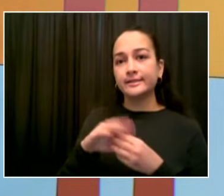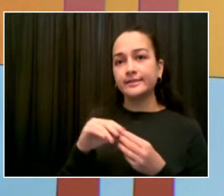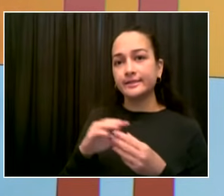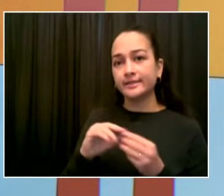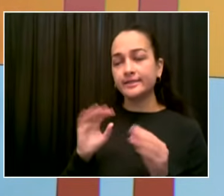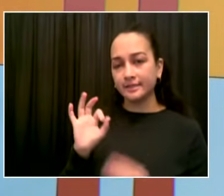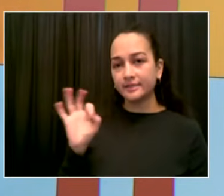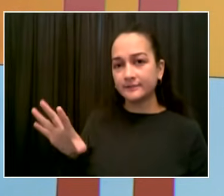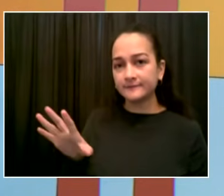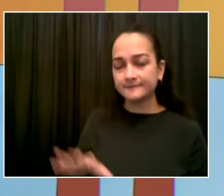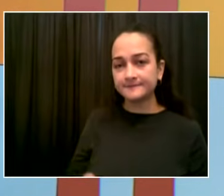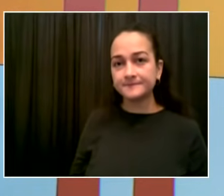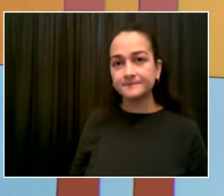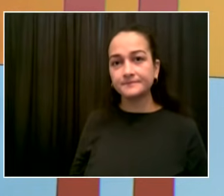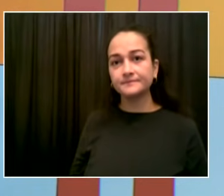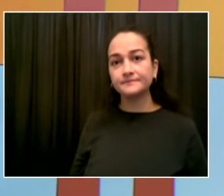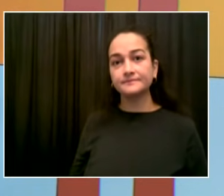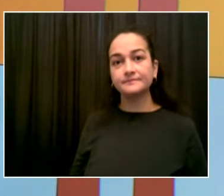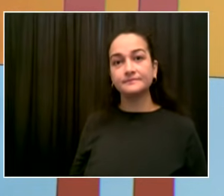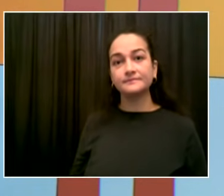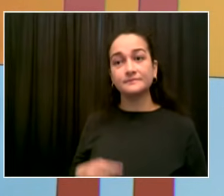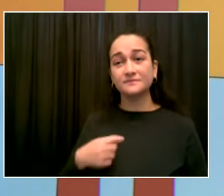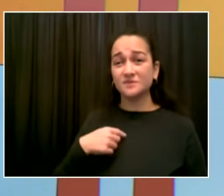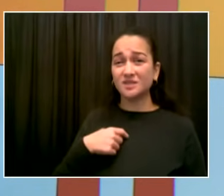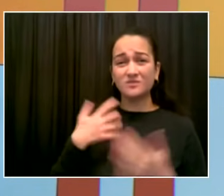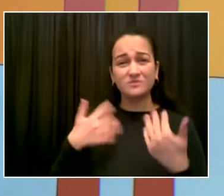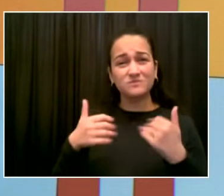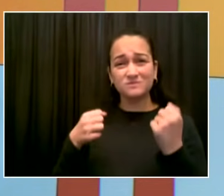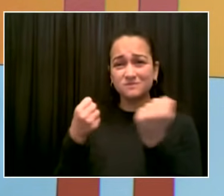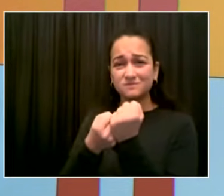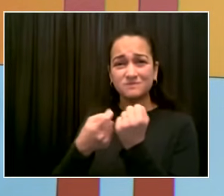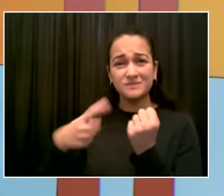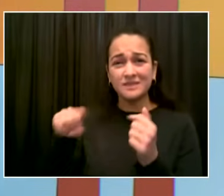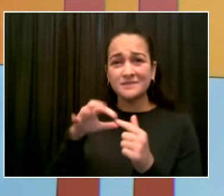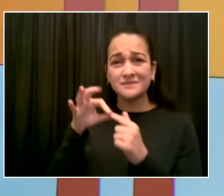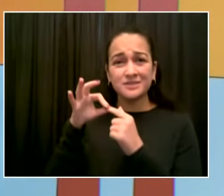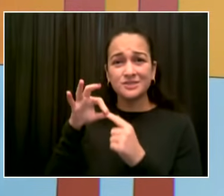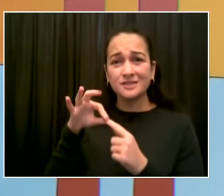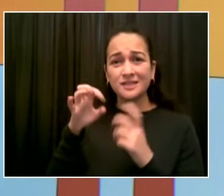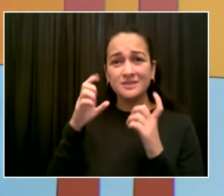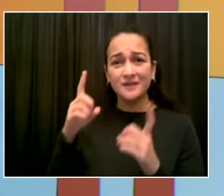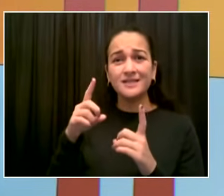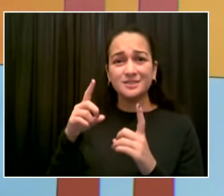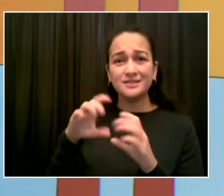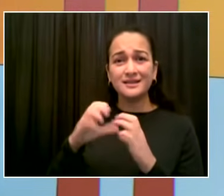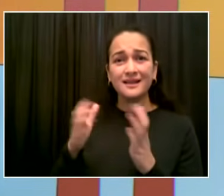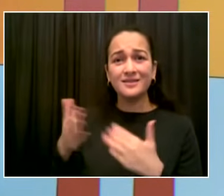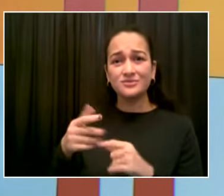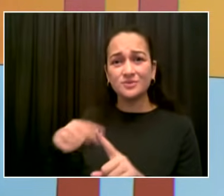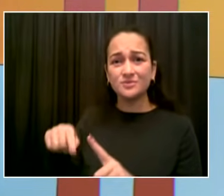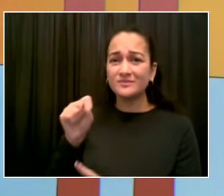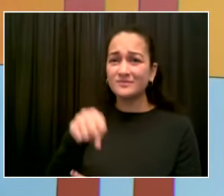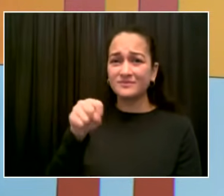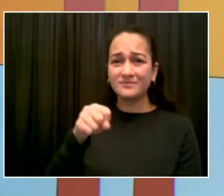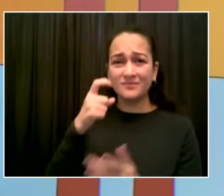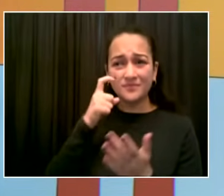FAMILIES. IT WAS DEEPLY, DEEPLY LACKING WHEN I CAME INTO OFFICE. I CAN GUARANTEE YOU WE MADE A SERI ESOF CHANGES TO TRY TO AKME